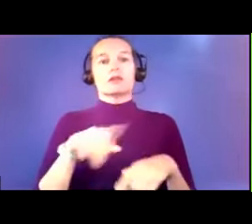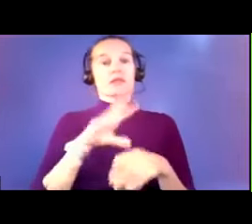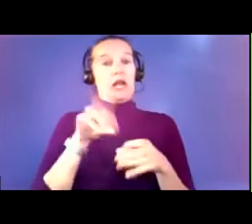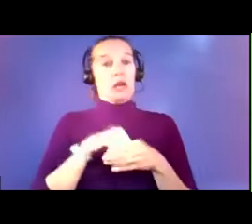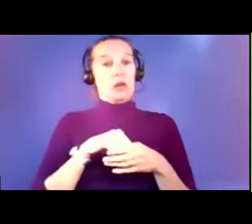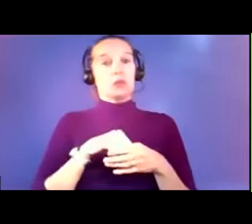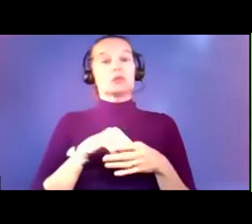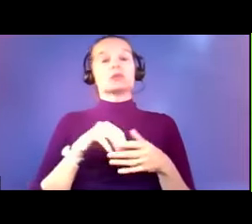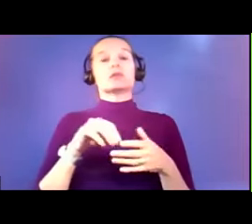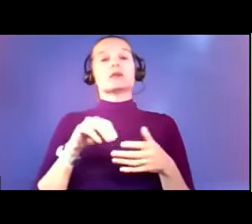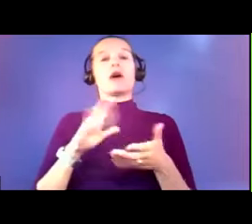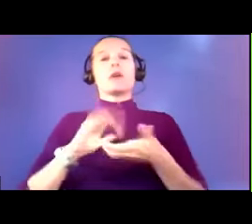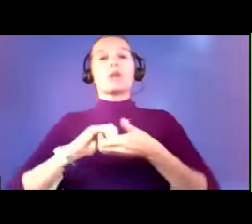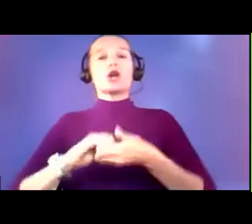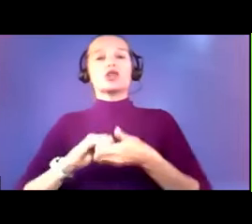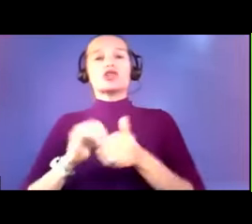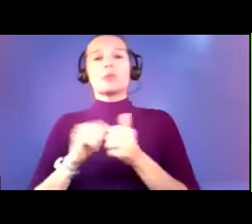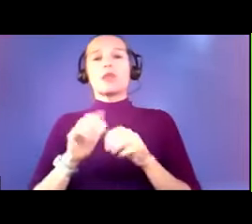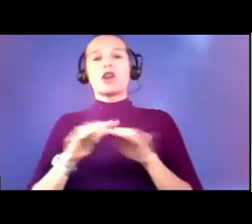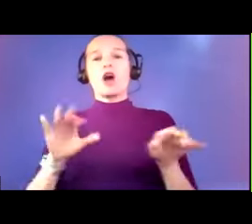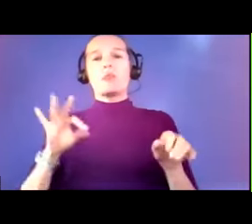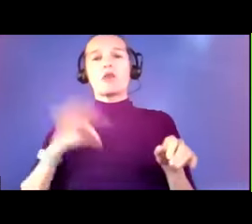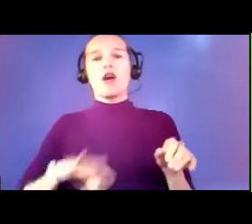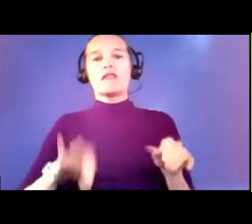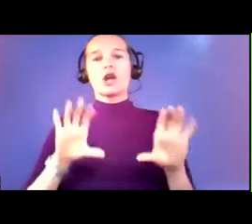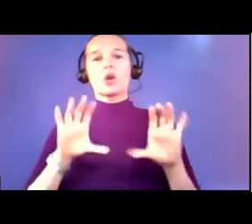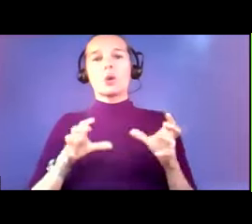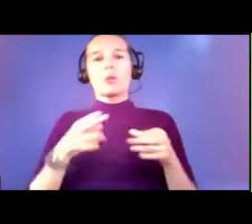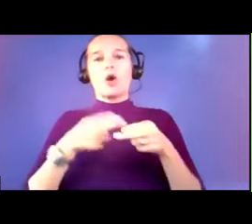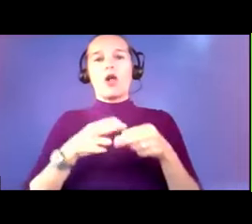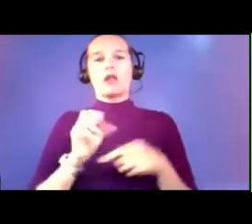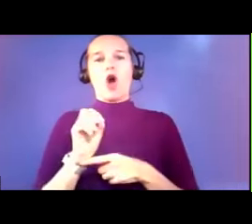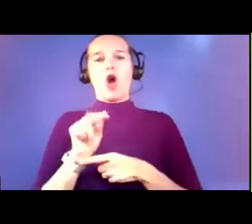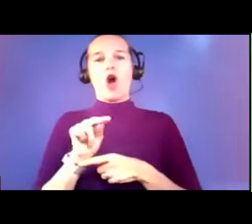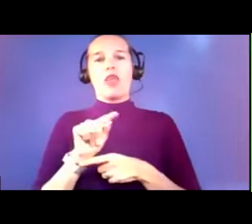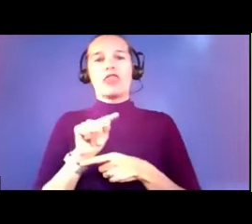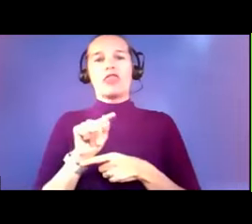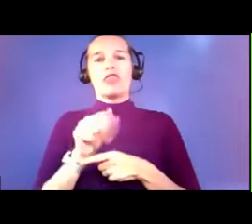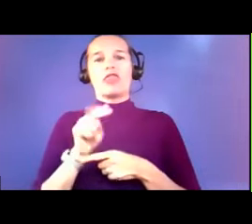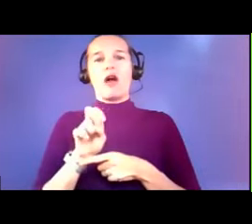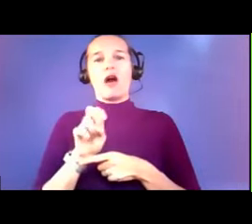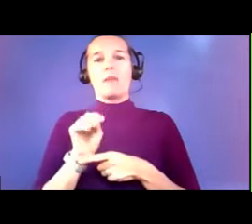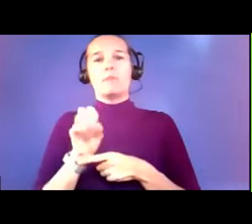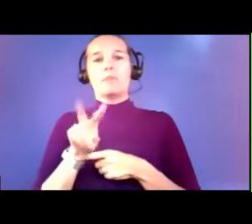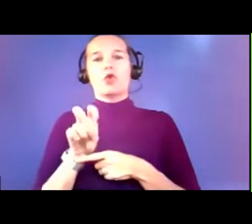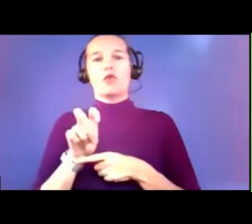with a nonprofit group on the move, which will use its successful program, LA Plaza,